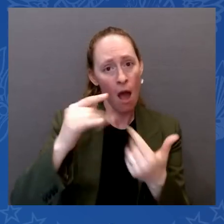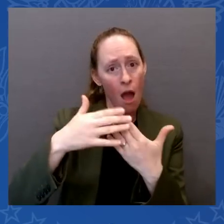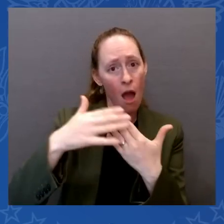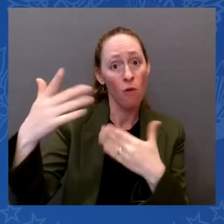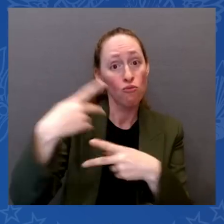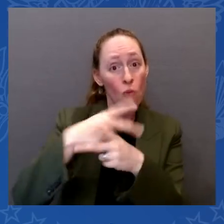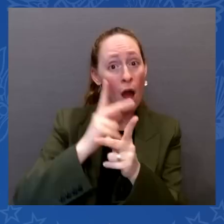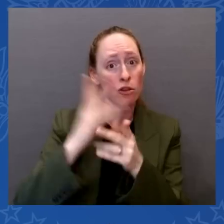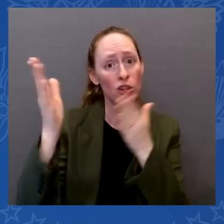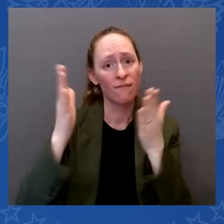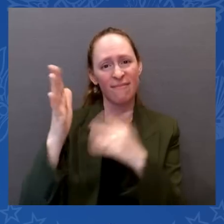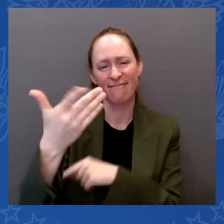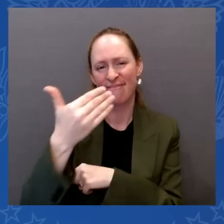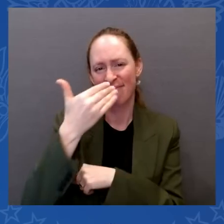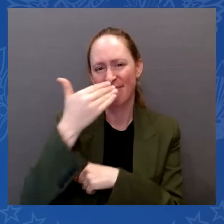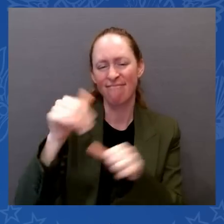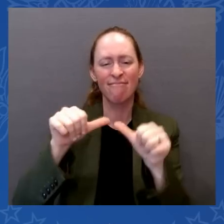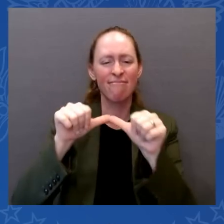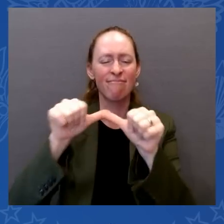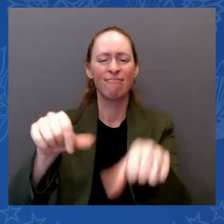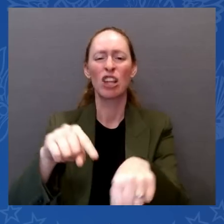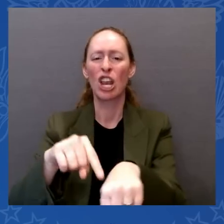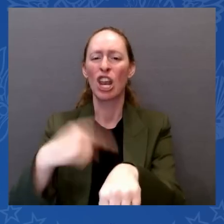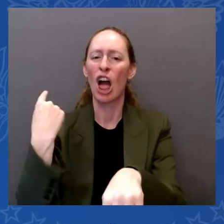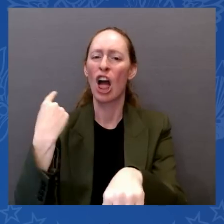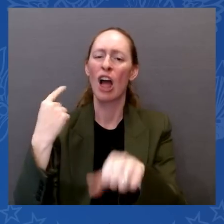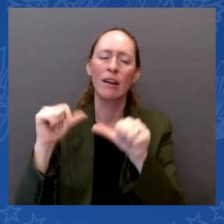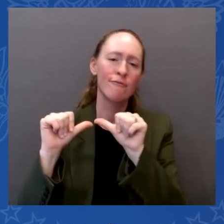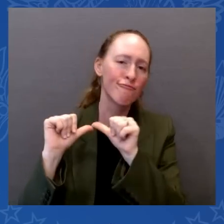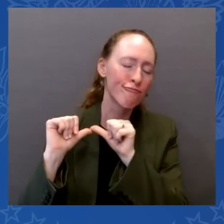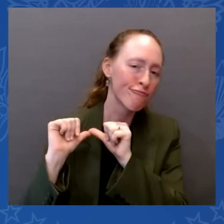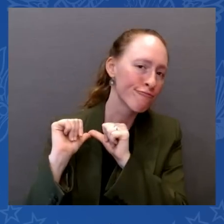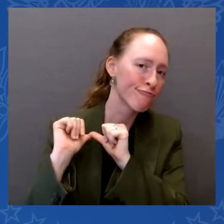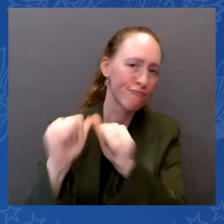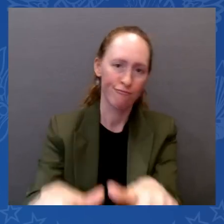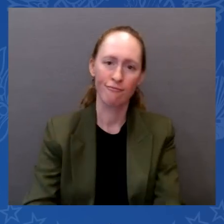It wasn't easy to step up as boldly as you -- I really mean it. I've always had the support of the IBEW,